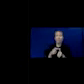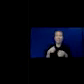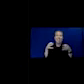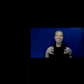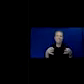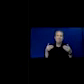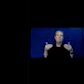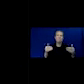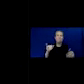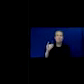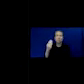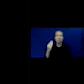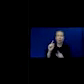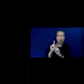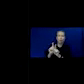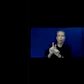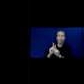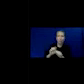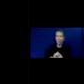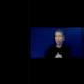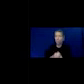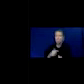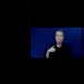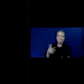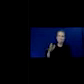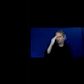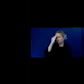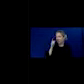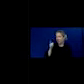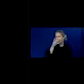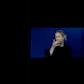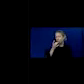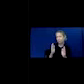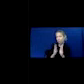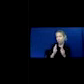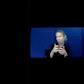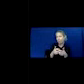We knew that he was interested in small engines, and we went to a couple local car dealerships.